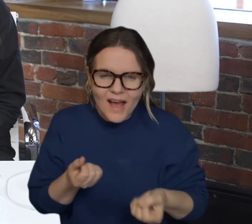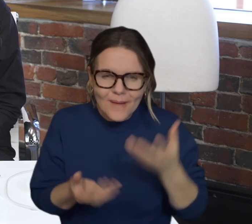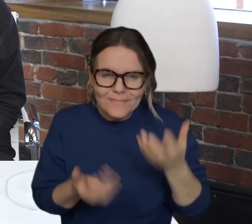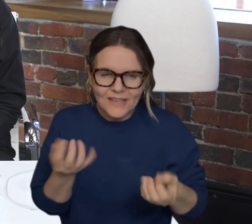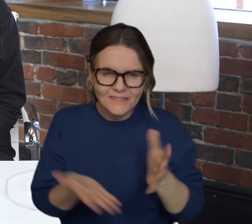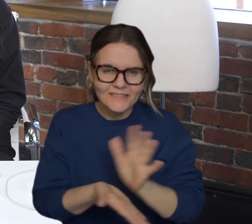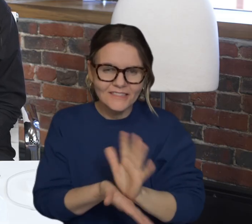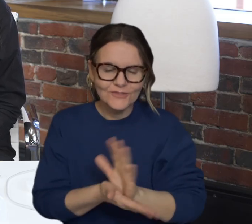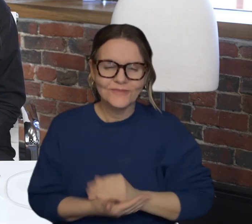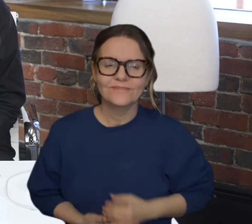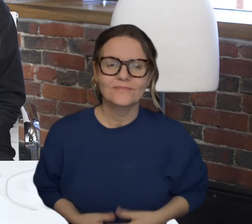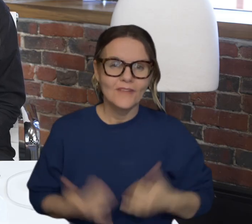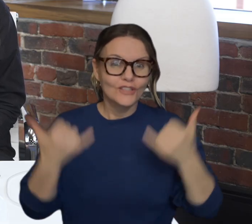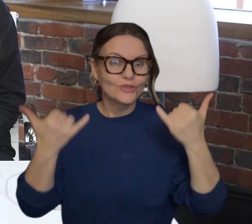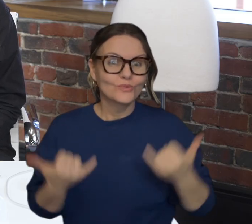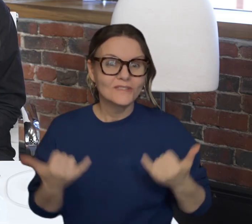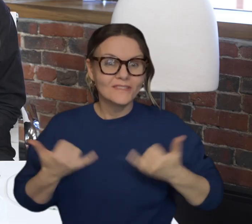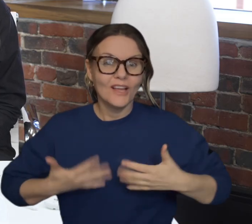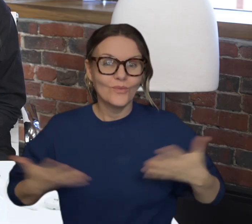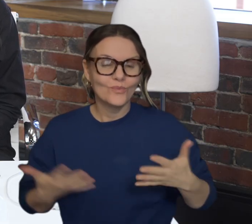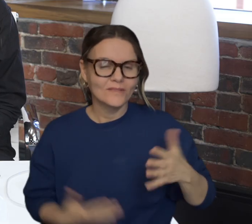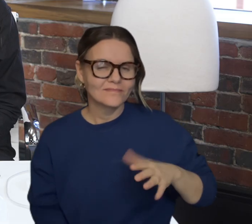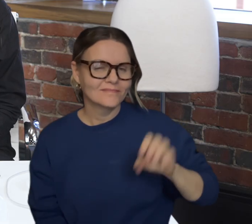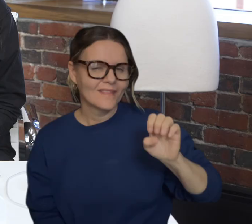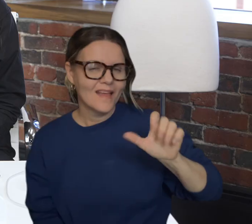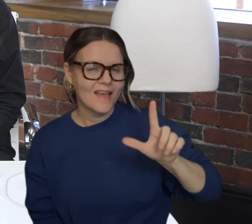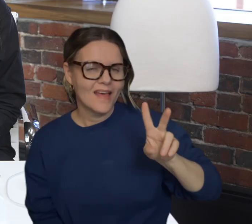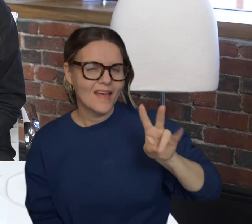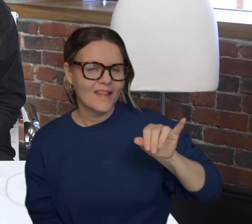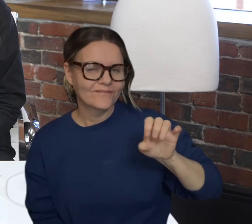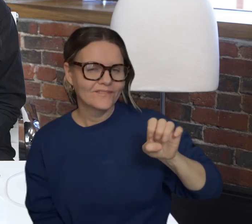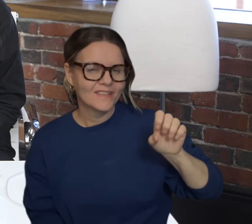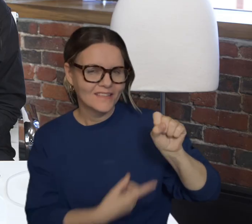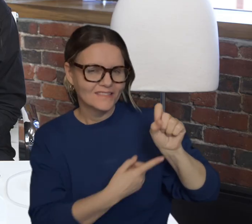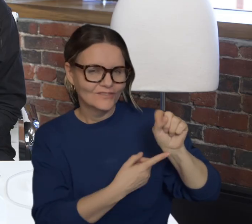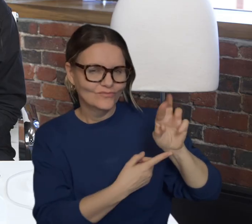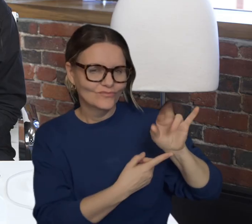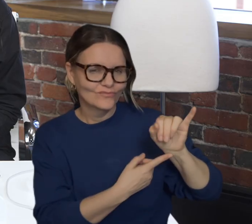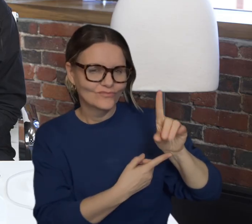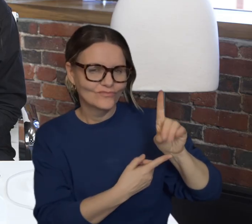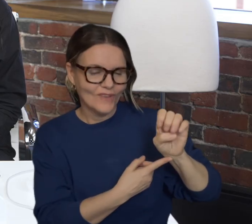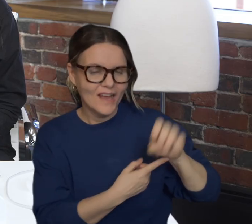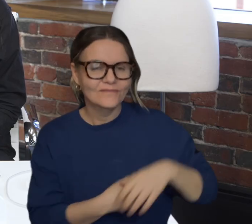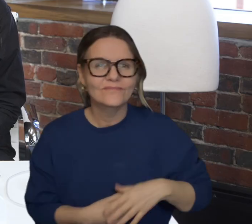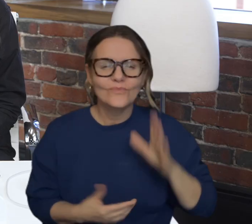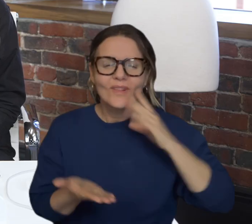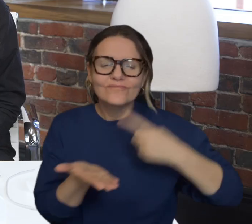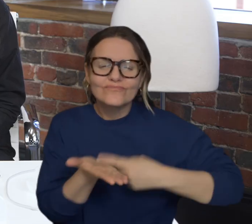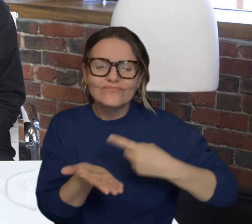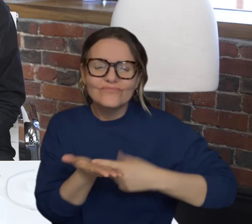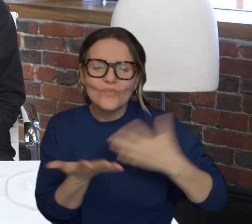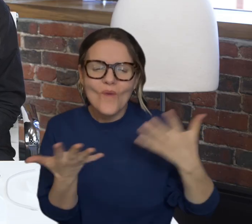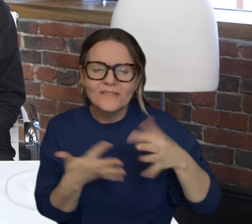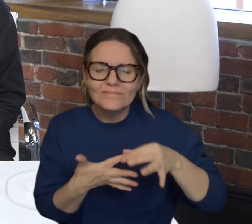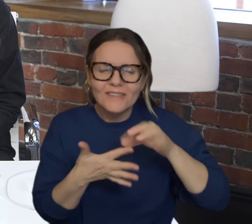focusing on the Elvie stride we'll be talking about its special features what came in the Box